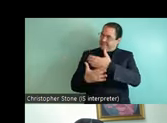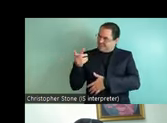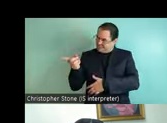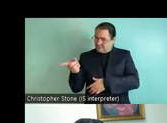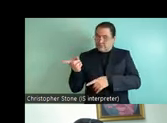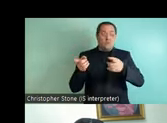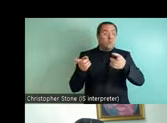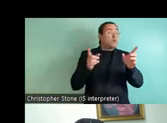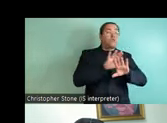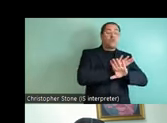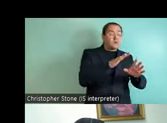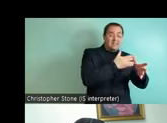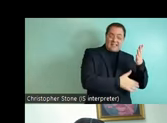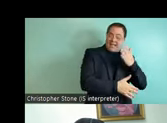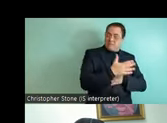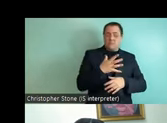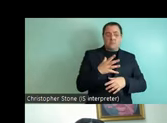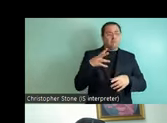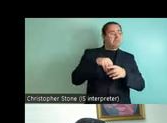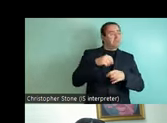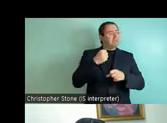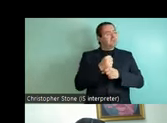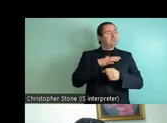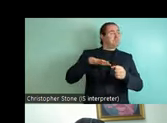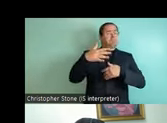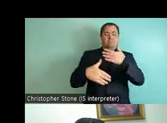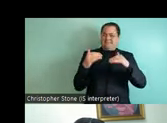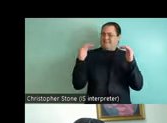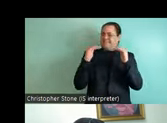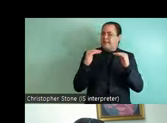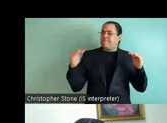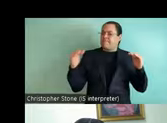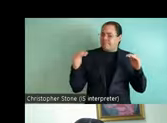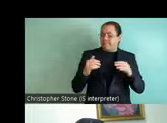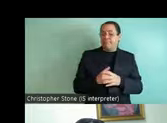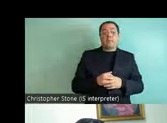participate in society as orders and without 11:47:39 disability inclusion, it means that